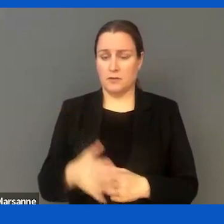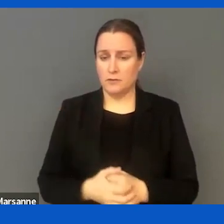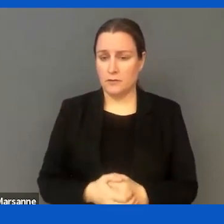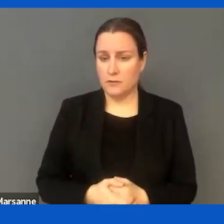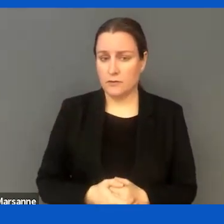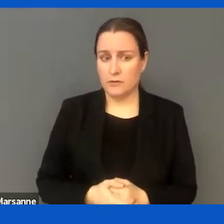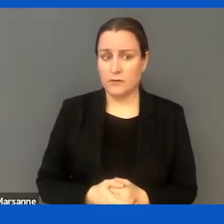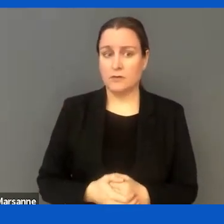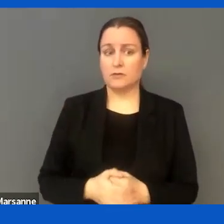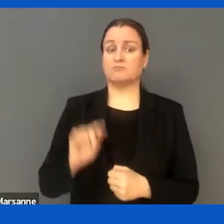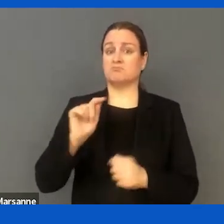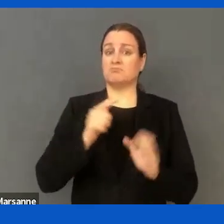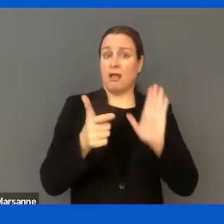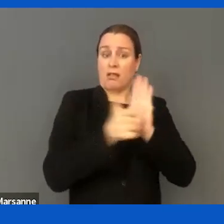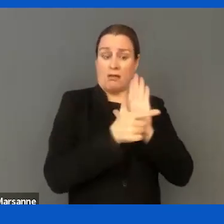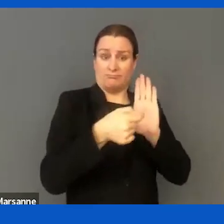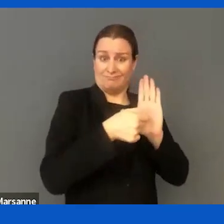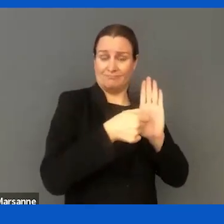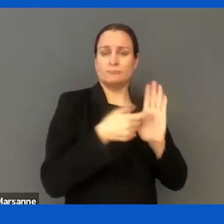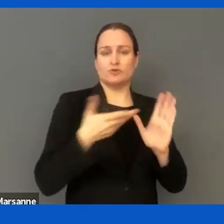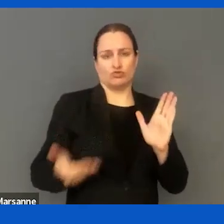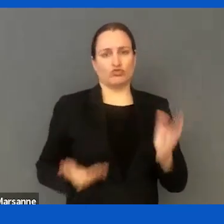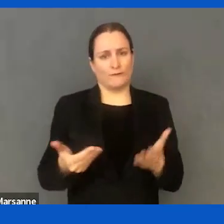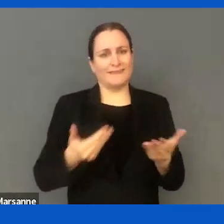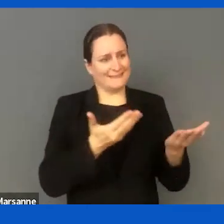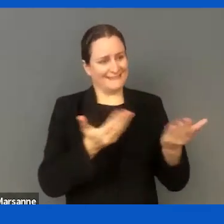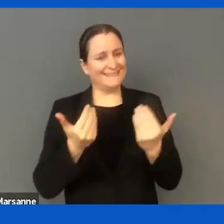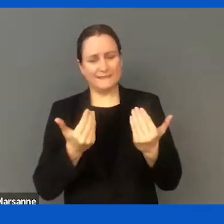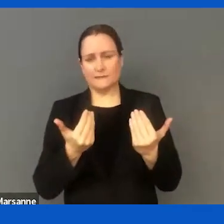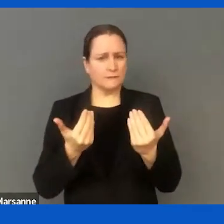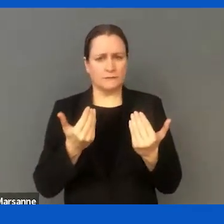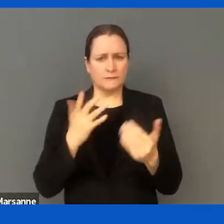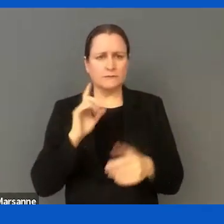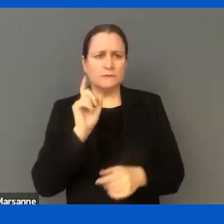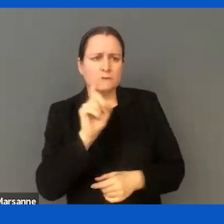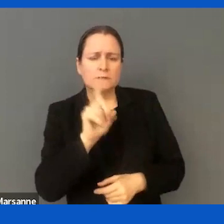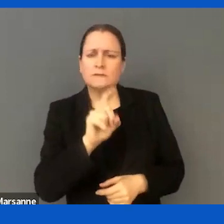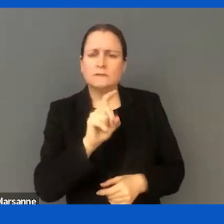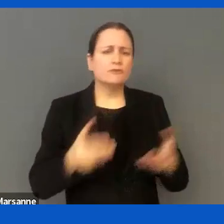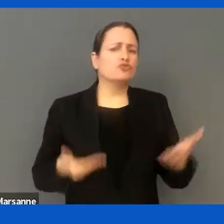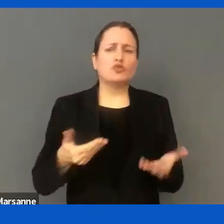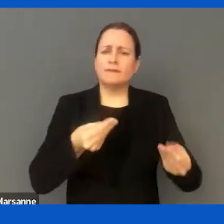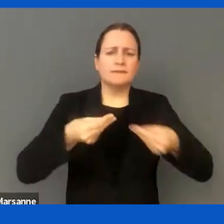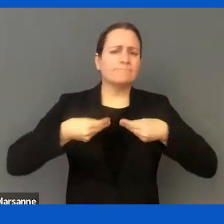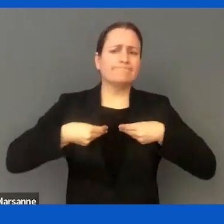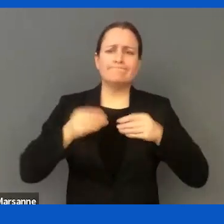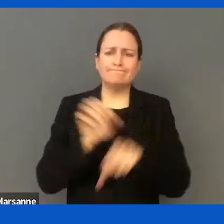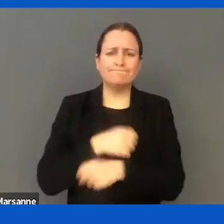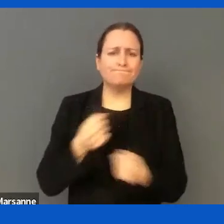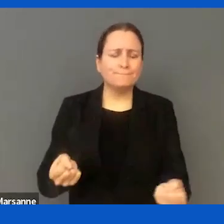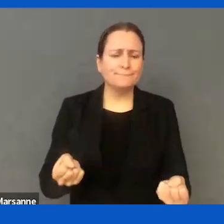Sector needs to comply with the standard. Our team in the EP, we published a recommendation